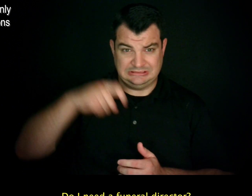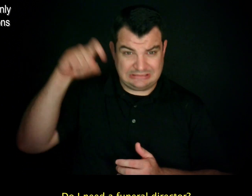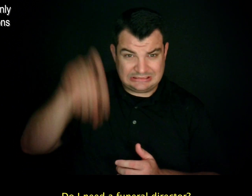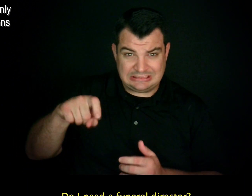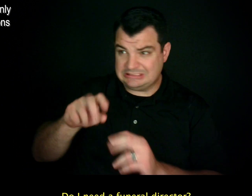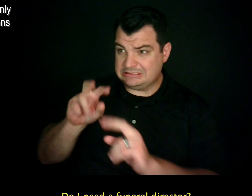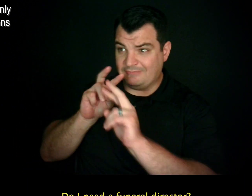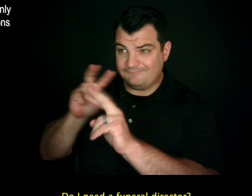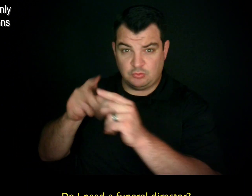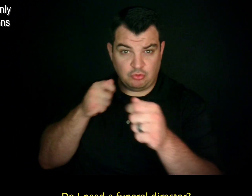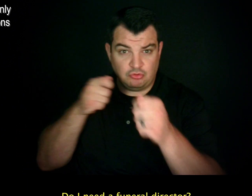Do I need a funeral director?